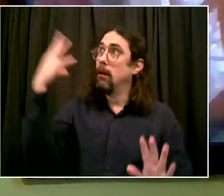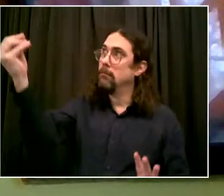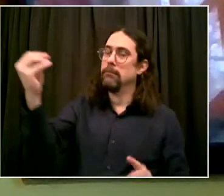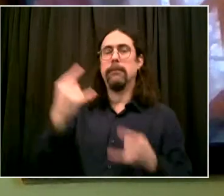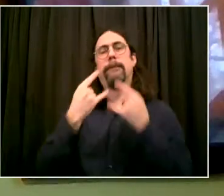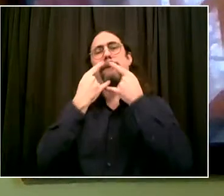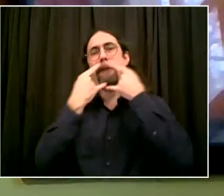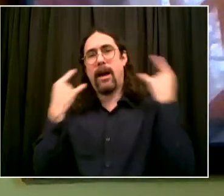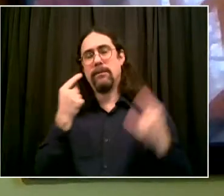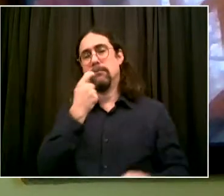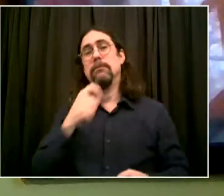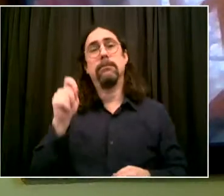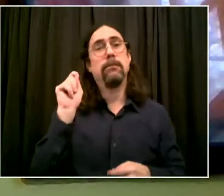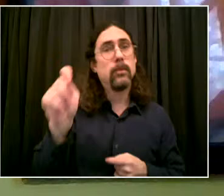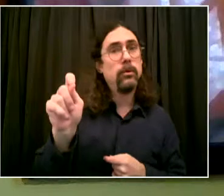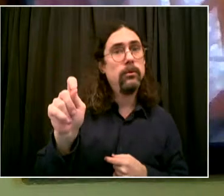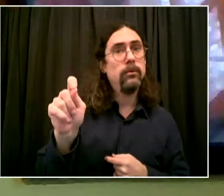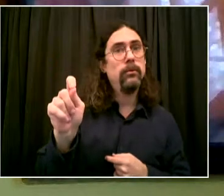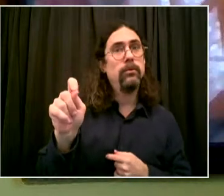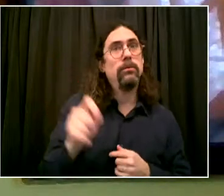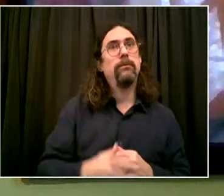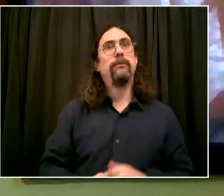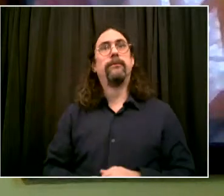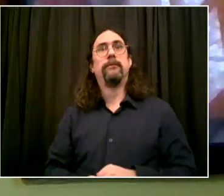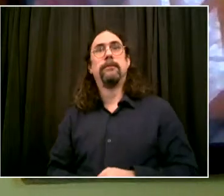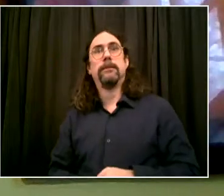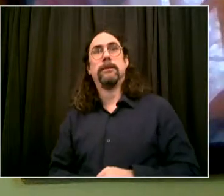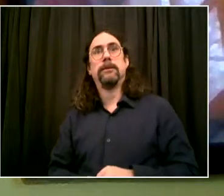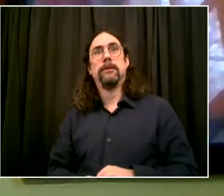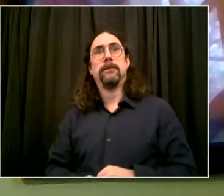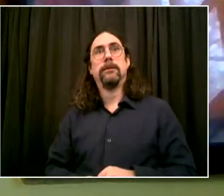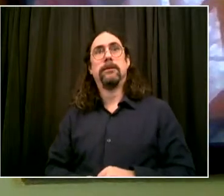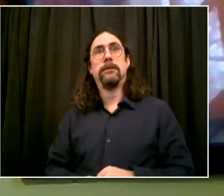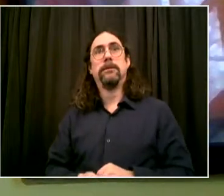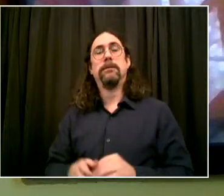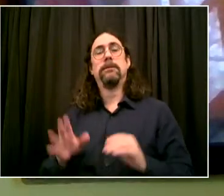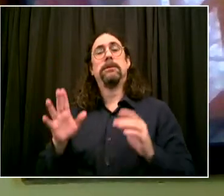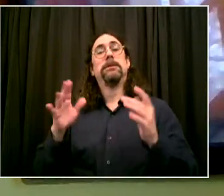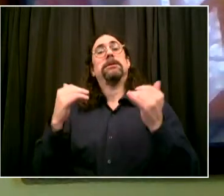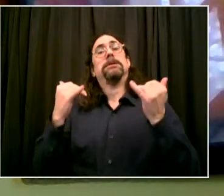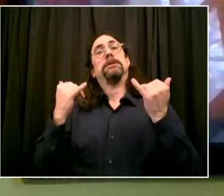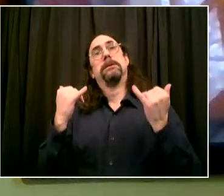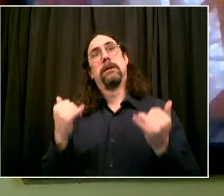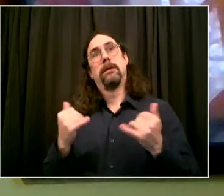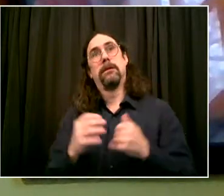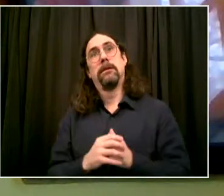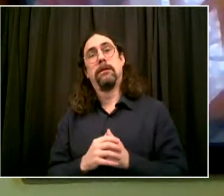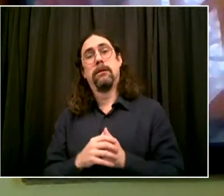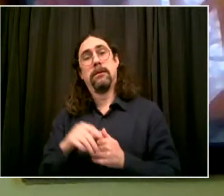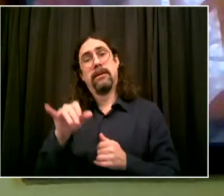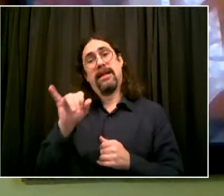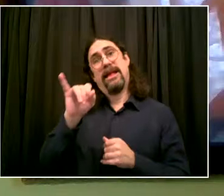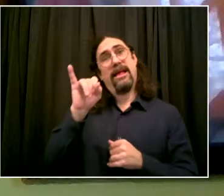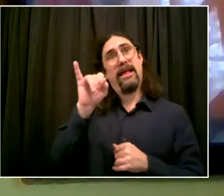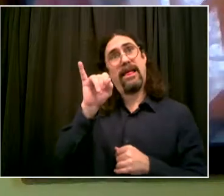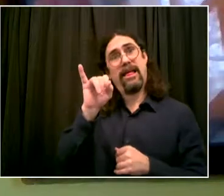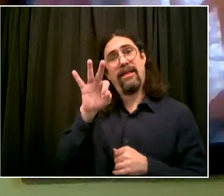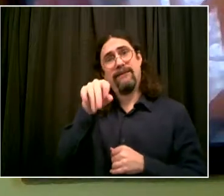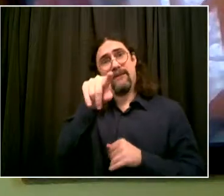EMPHASIZE THE IMPORTANCE OF WEAANRINRIG T I CORRECTLY. IF YOU HAVE THE OPPORTUNITY TO